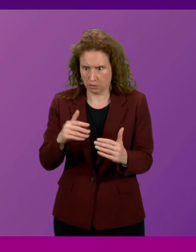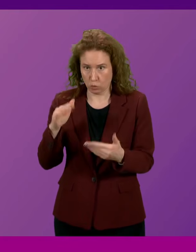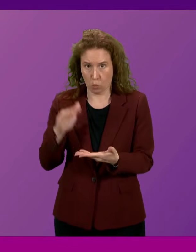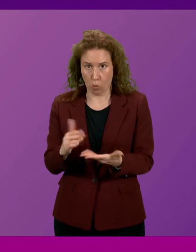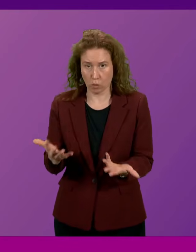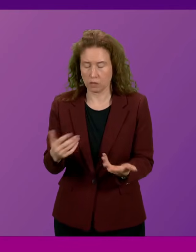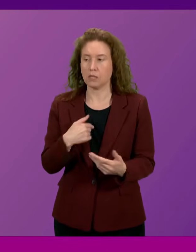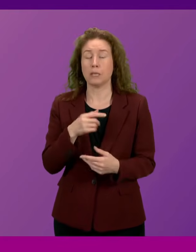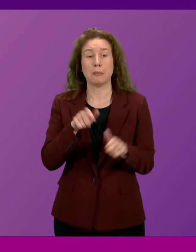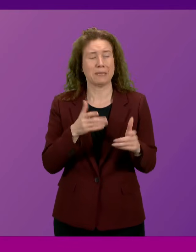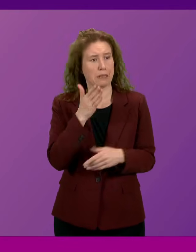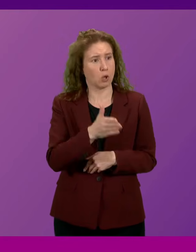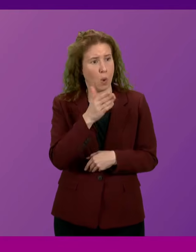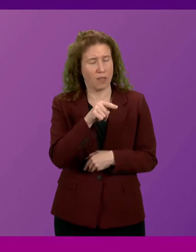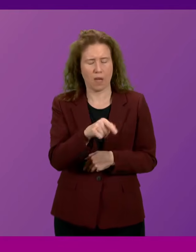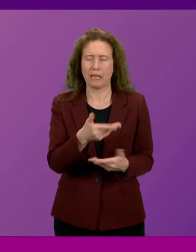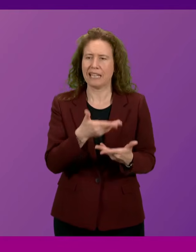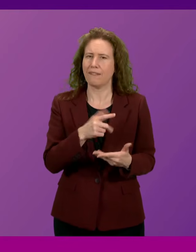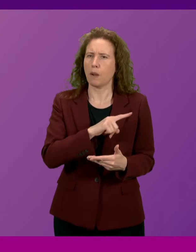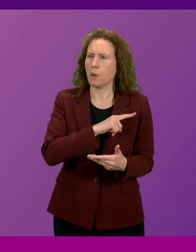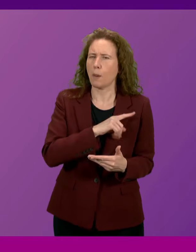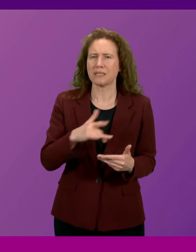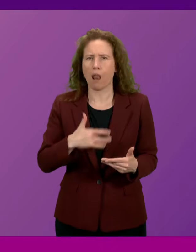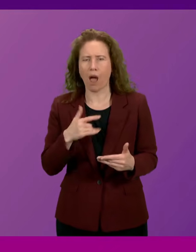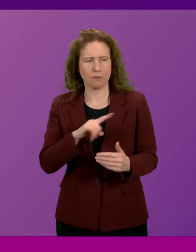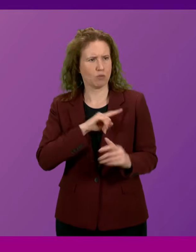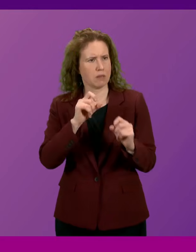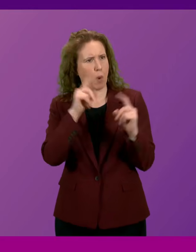that it gives them a purpose in life and a reason to get up in the morning.